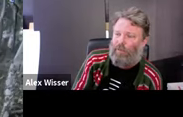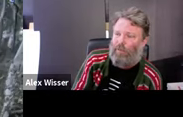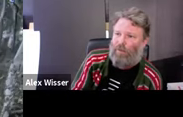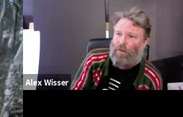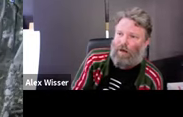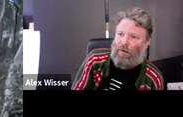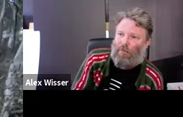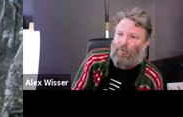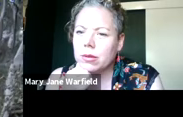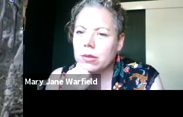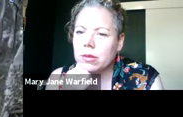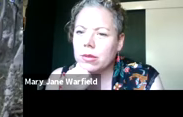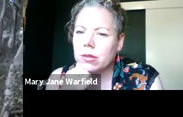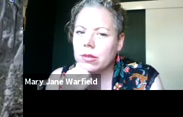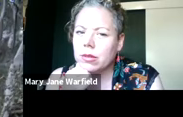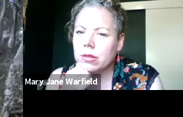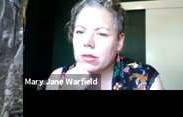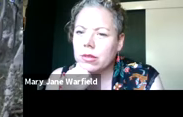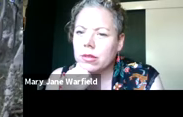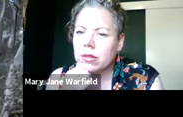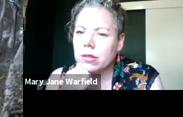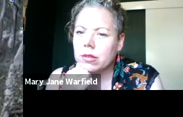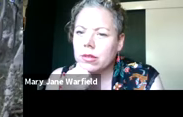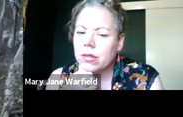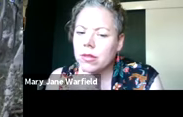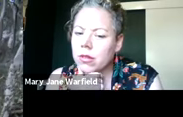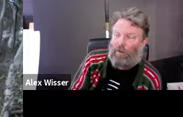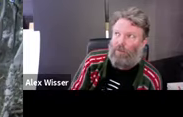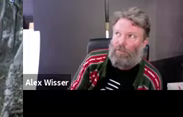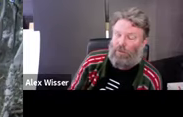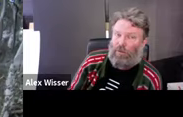findings available to people. I know with the partnership with Scotia,